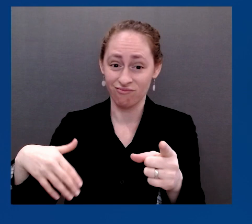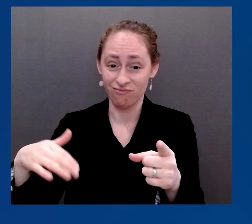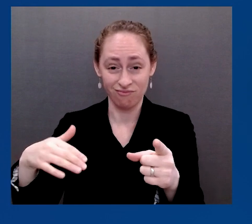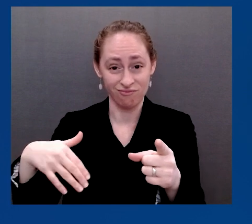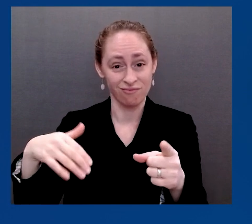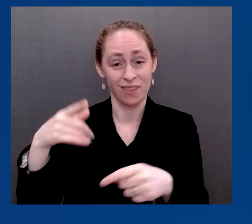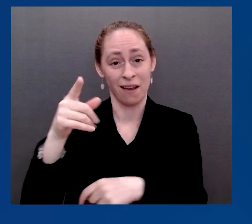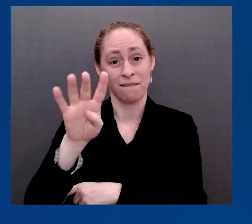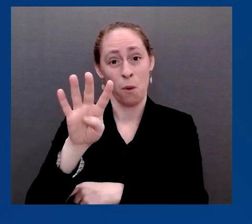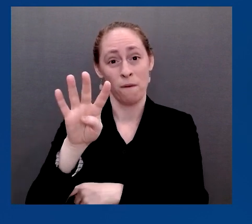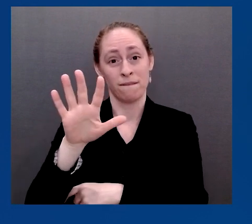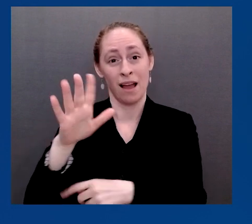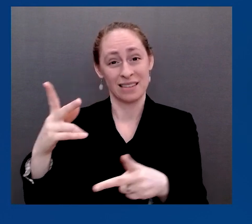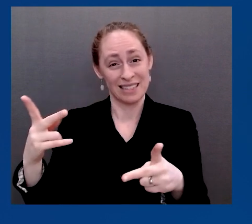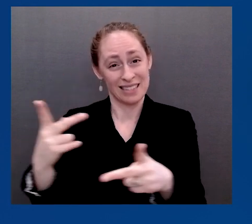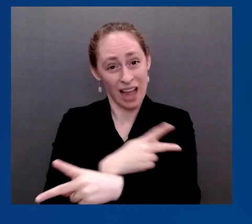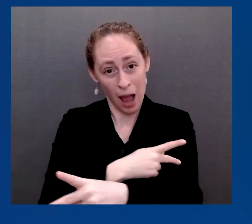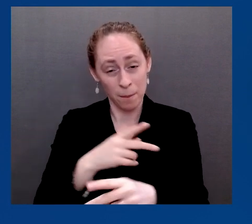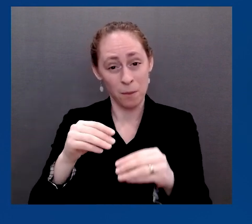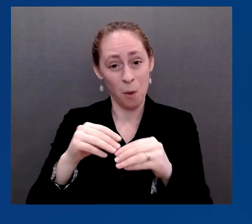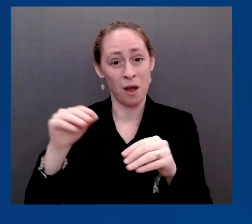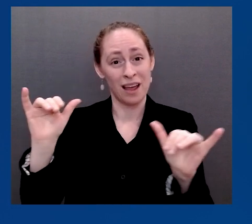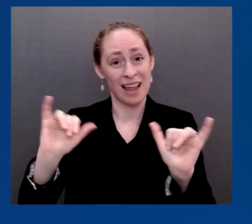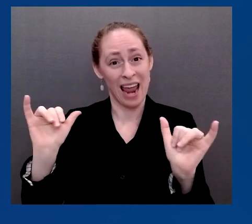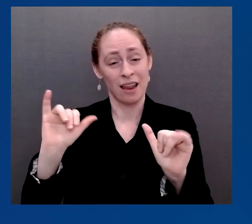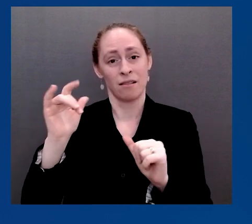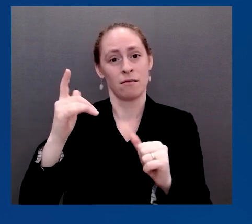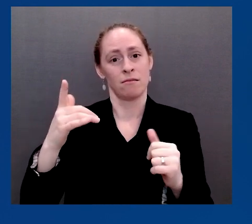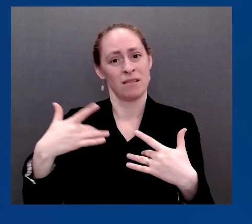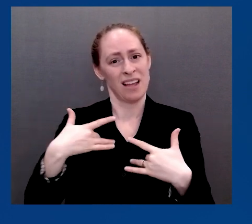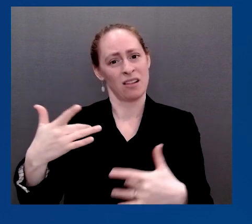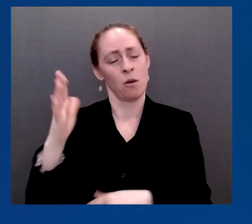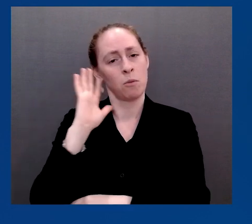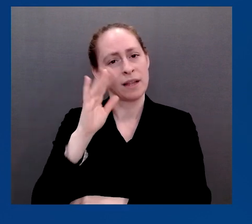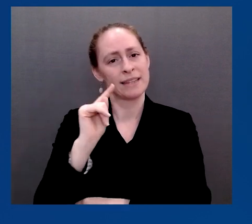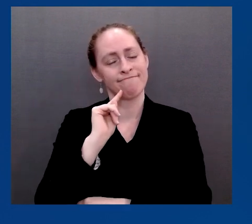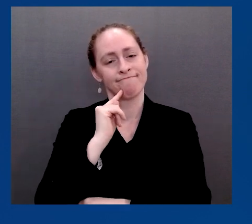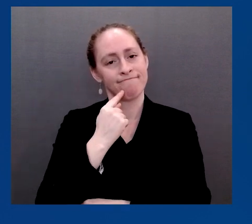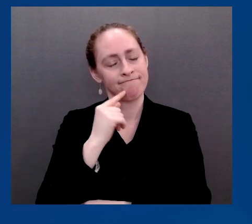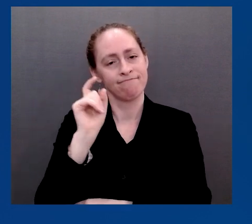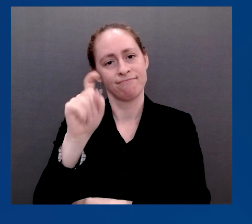and a 51-fold higher likelihood of an unvaccinated age